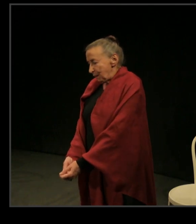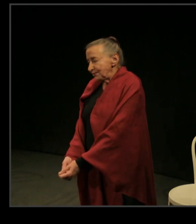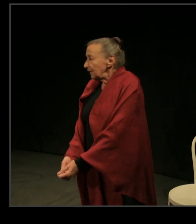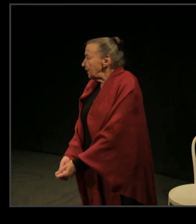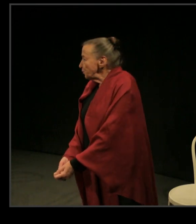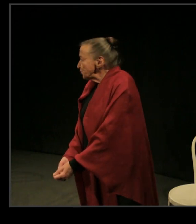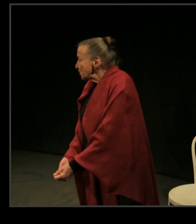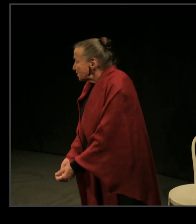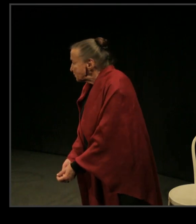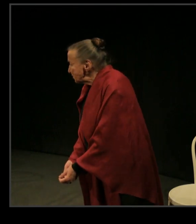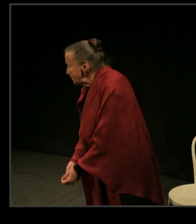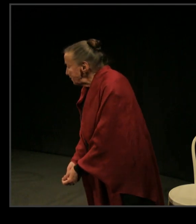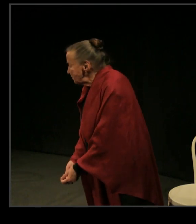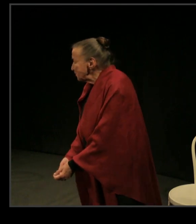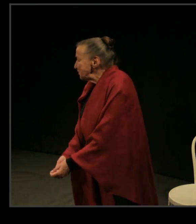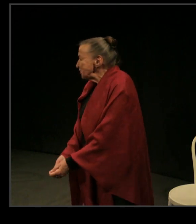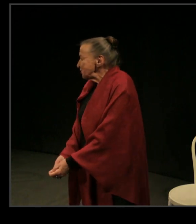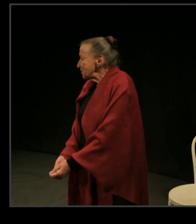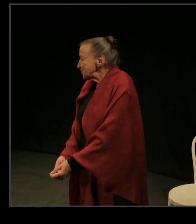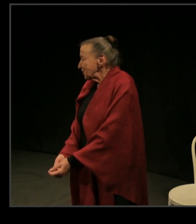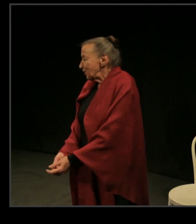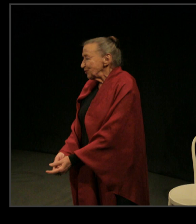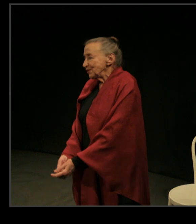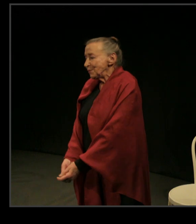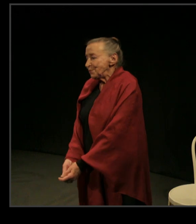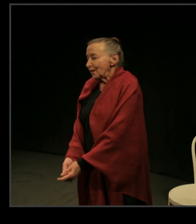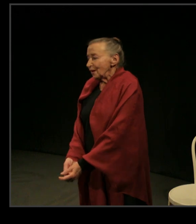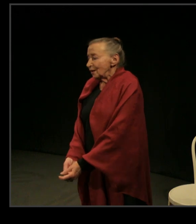Tadeusz now approached from the other side.